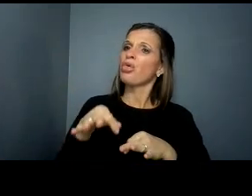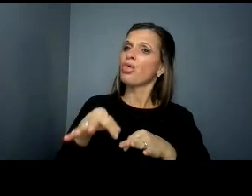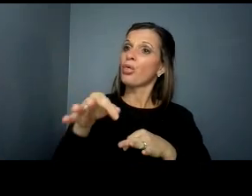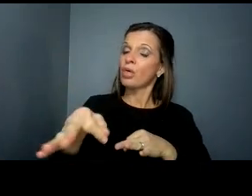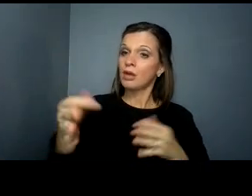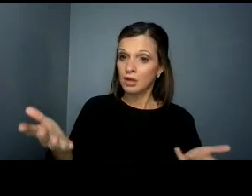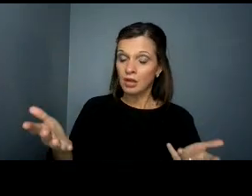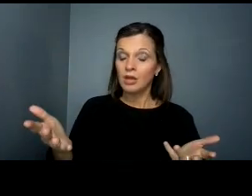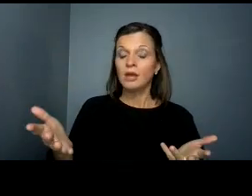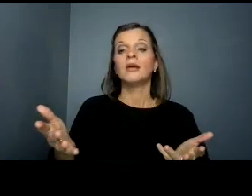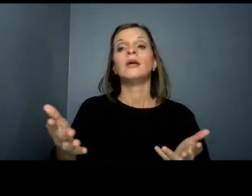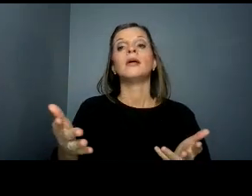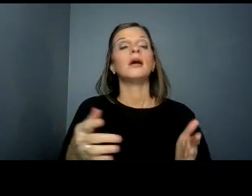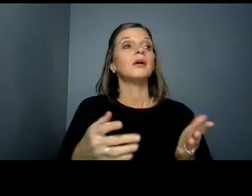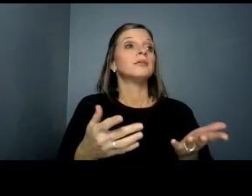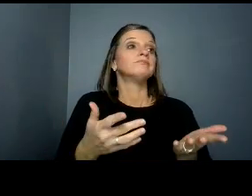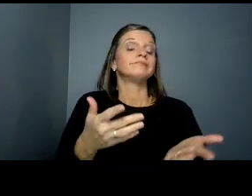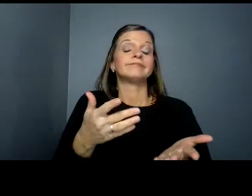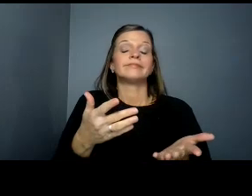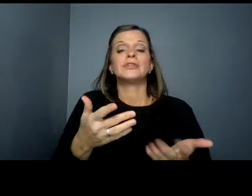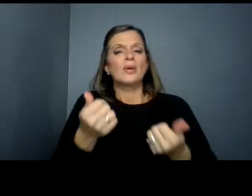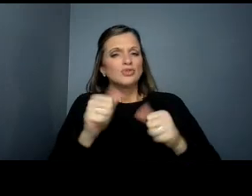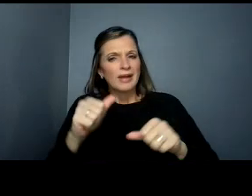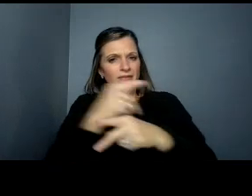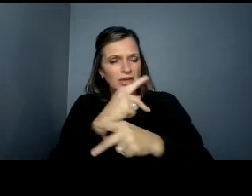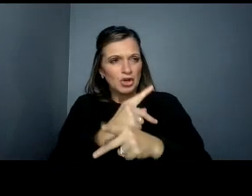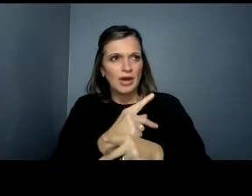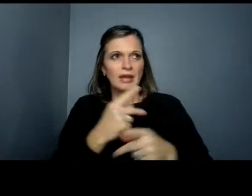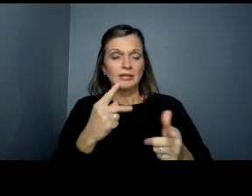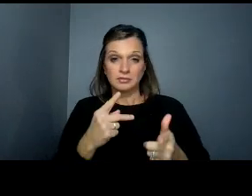themselves, if they're blaming everybody else, what the level of deniability is.